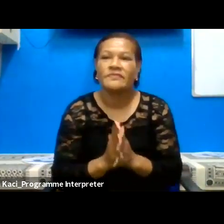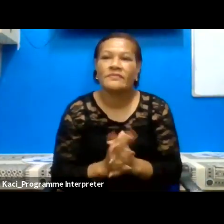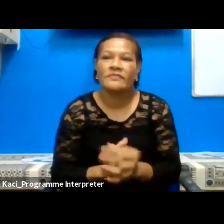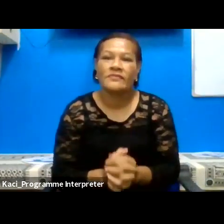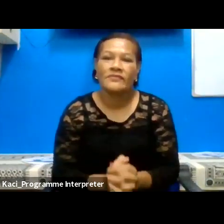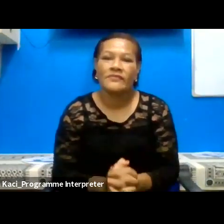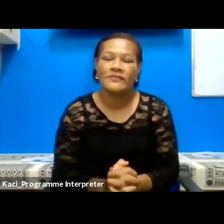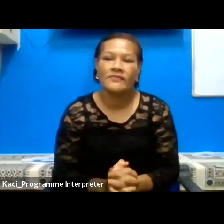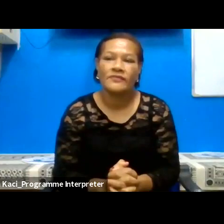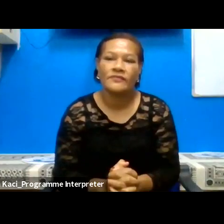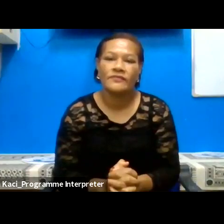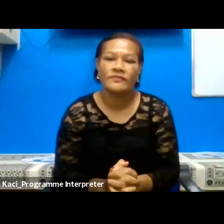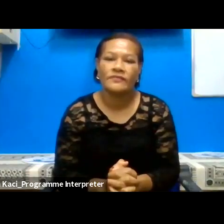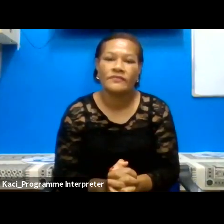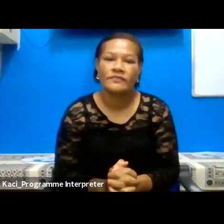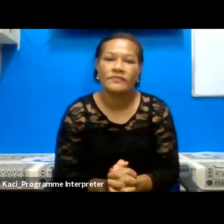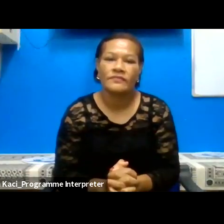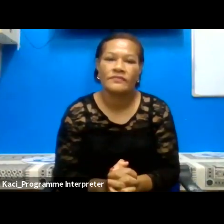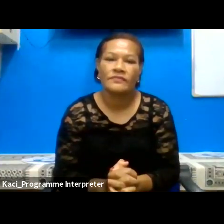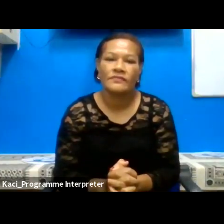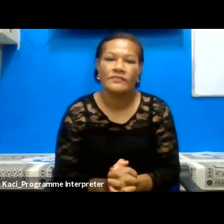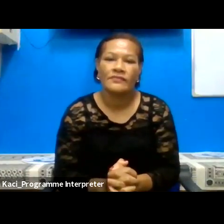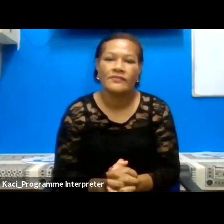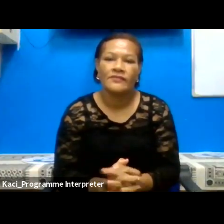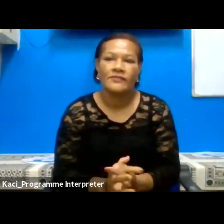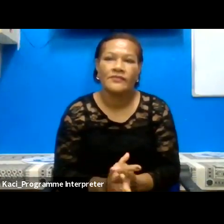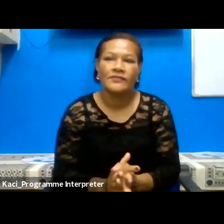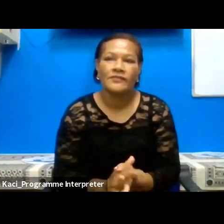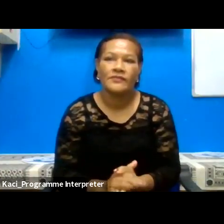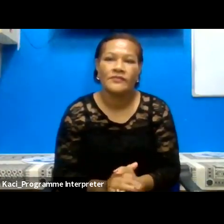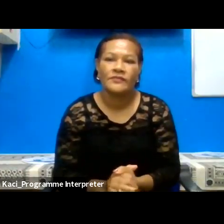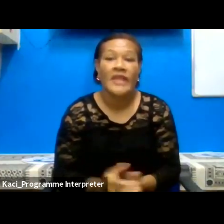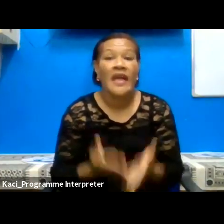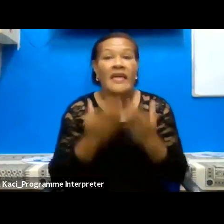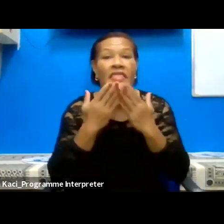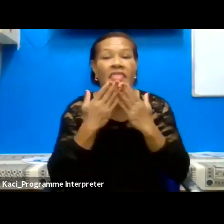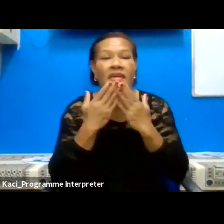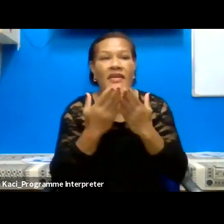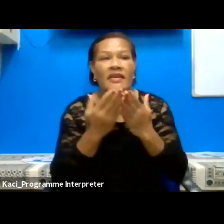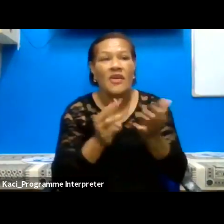linguistic rights and identity